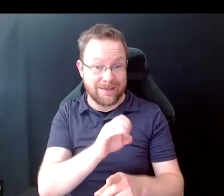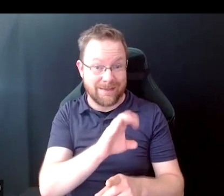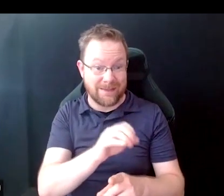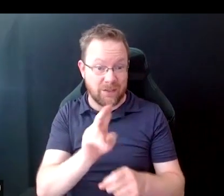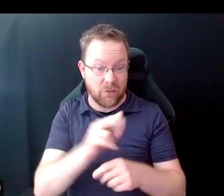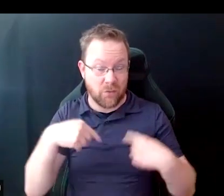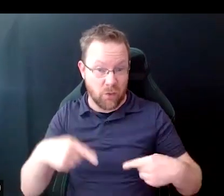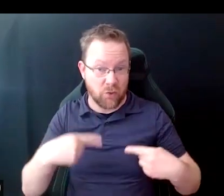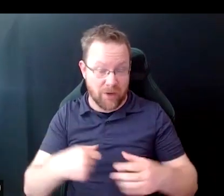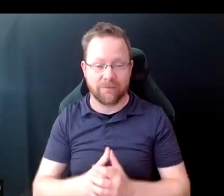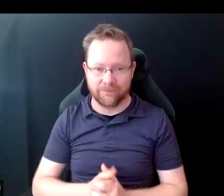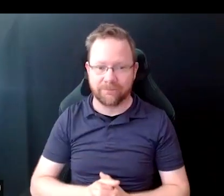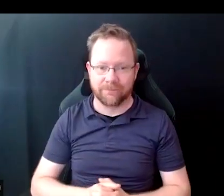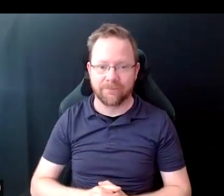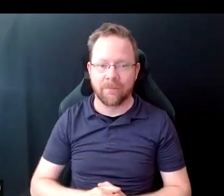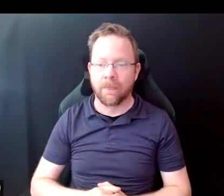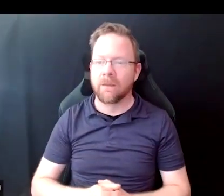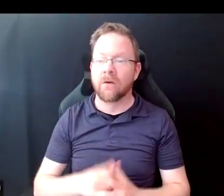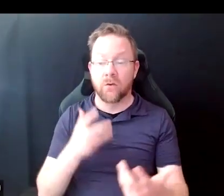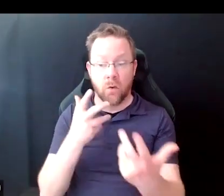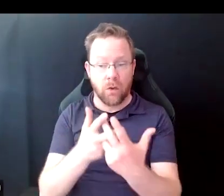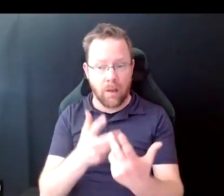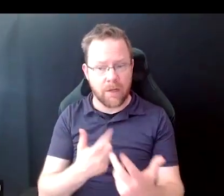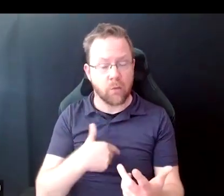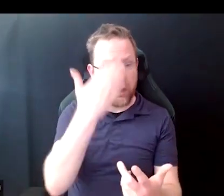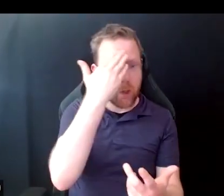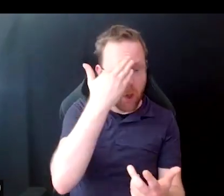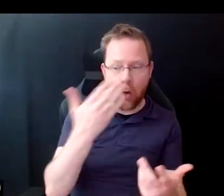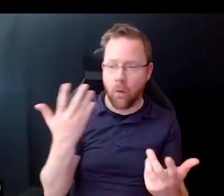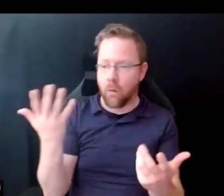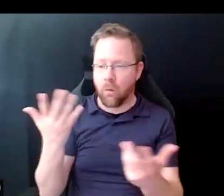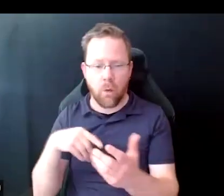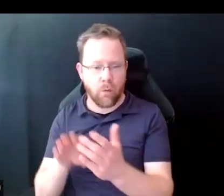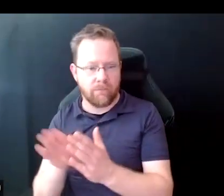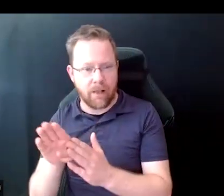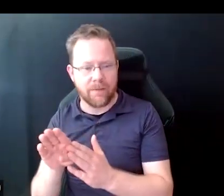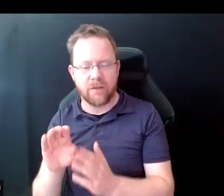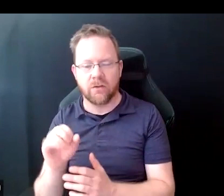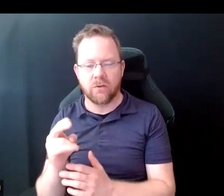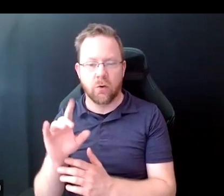Some accommodations that we know about and things that we're working on. Sheila talked about this in the analog presentation,